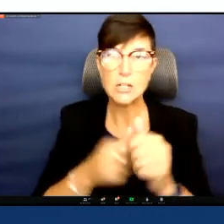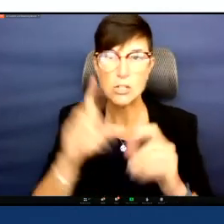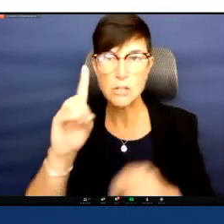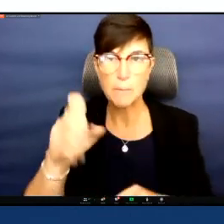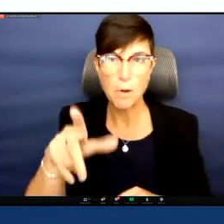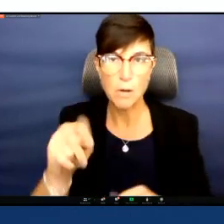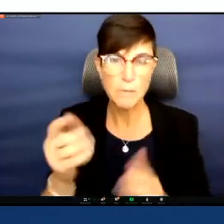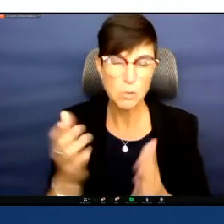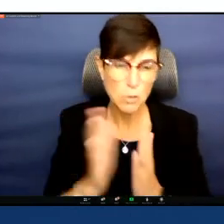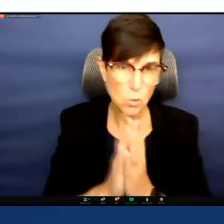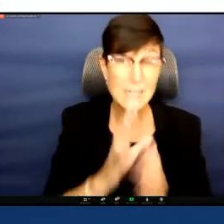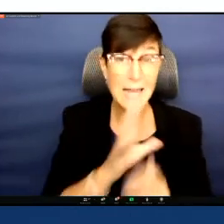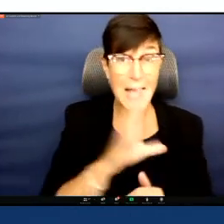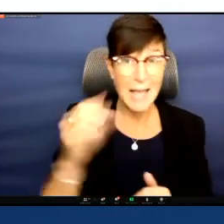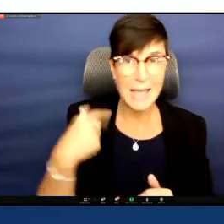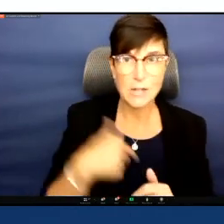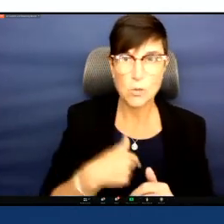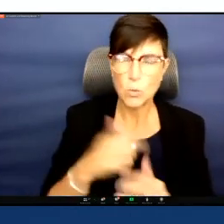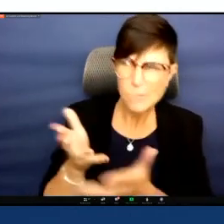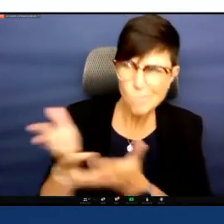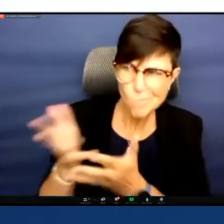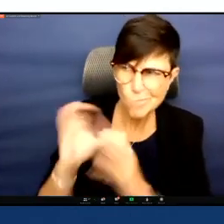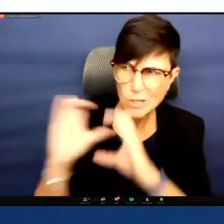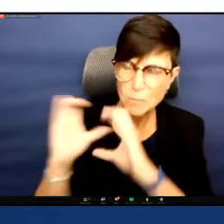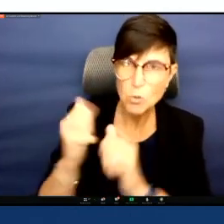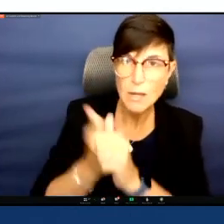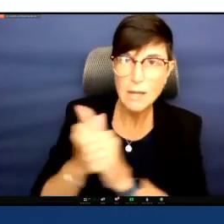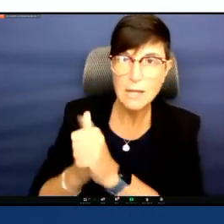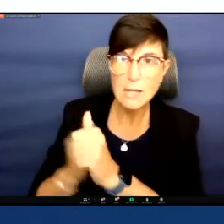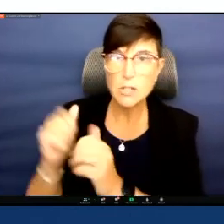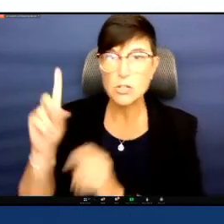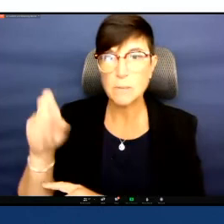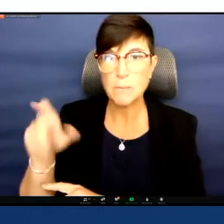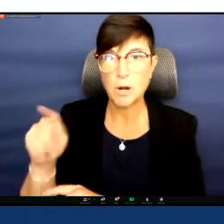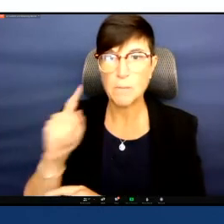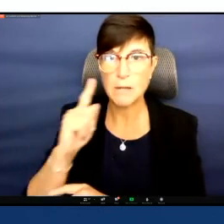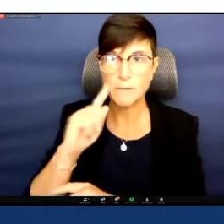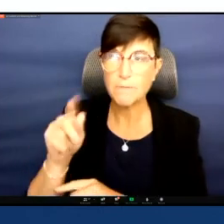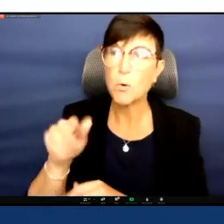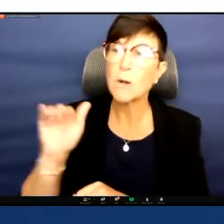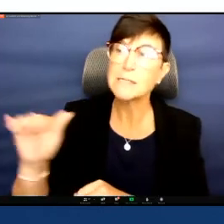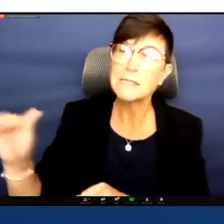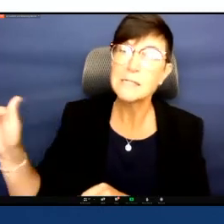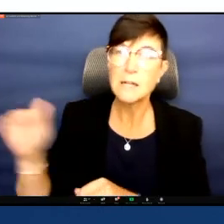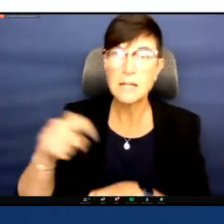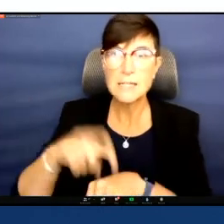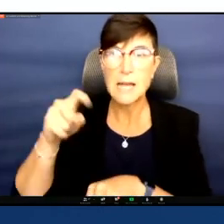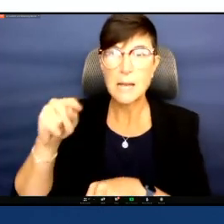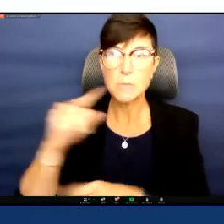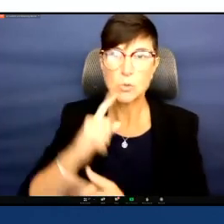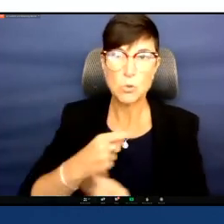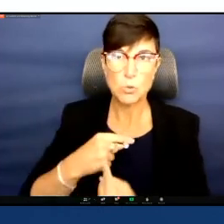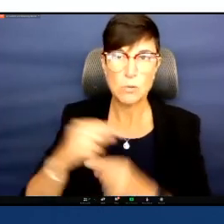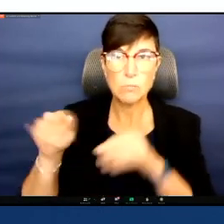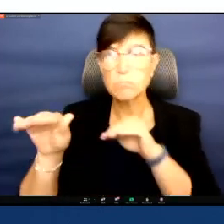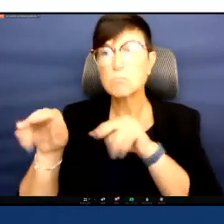to monitor the budget status throughout the year. The county executive cabinet, including the deputy county executives for news,